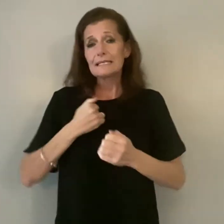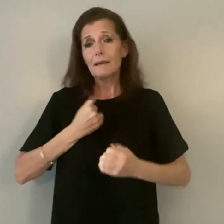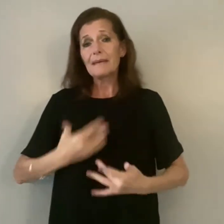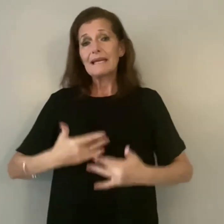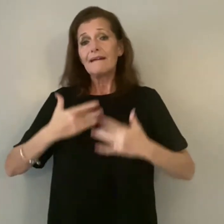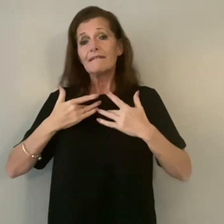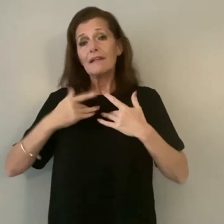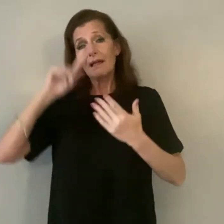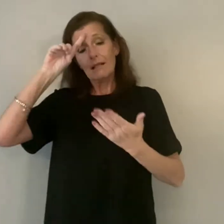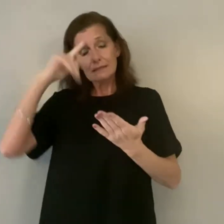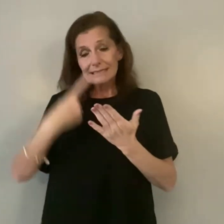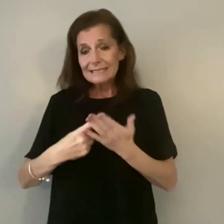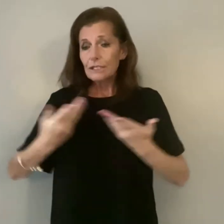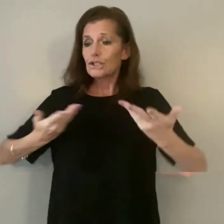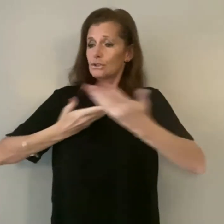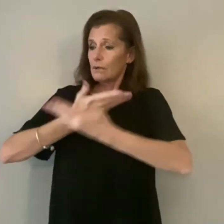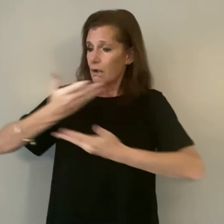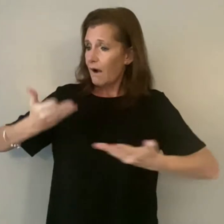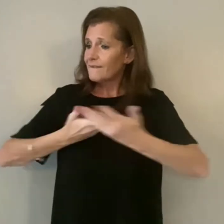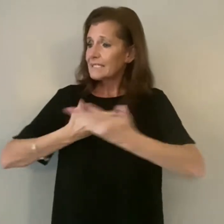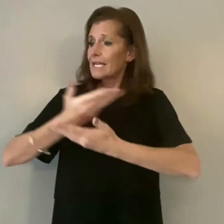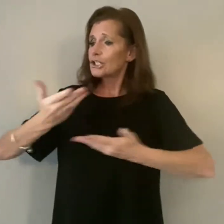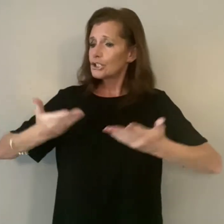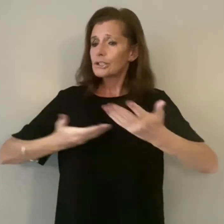I would say that the decisions and conversations we have